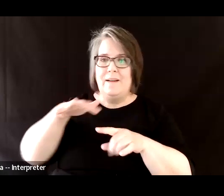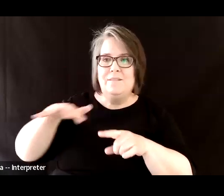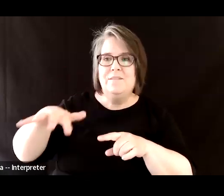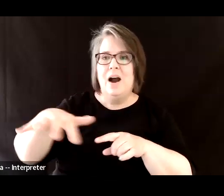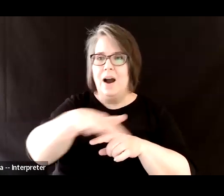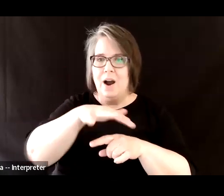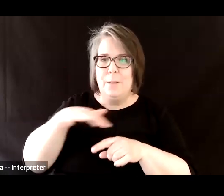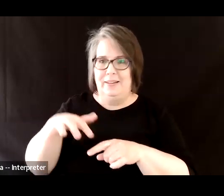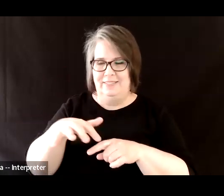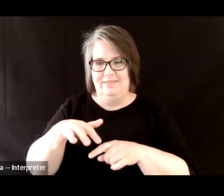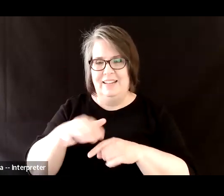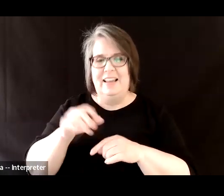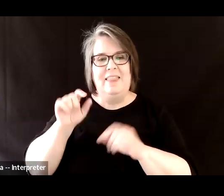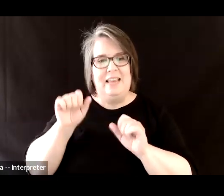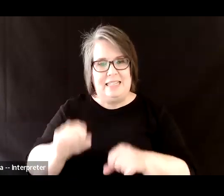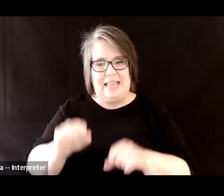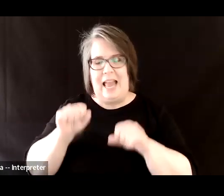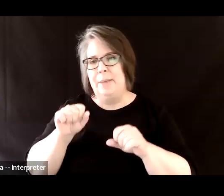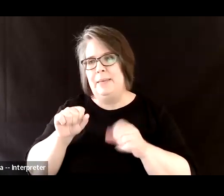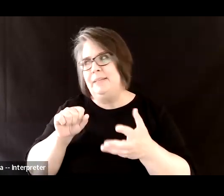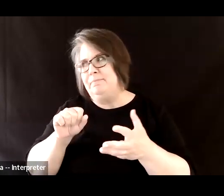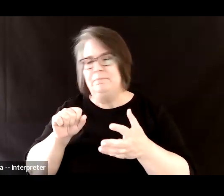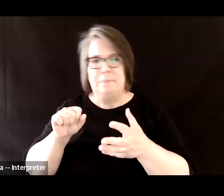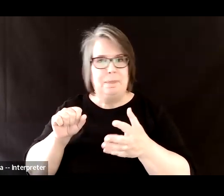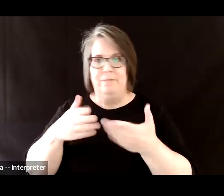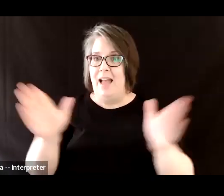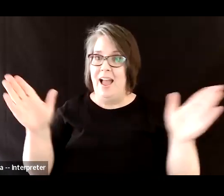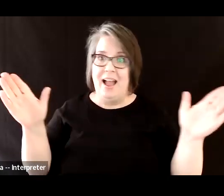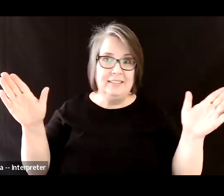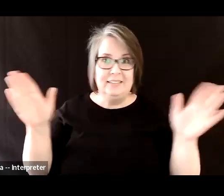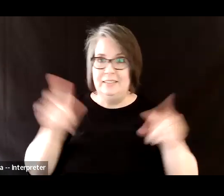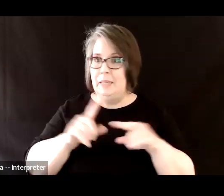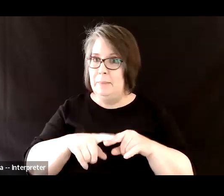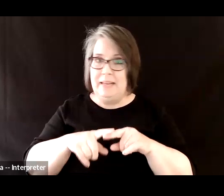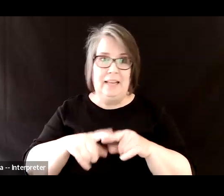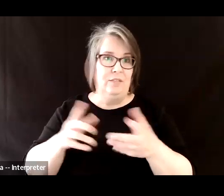This can be very vast. And depending on if it is a